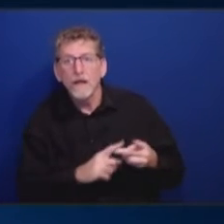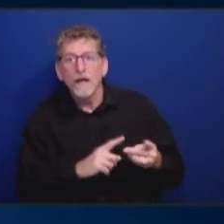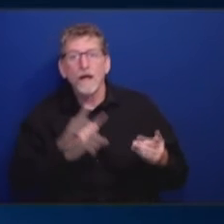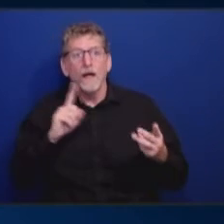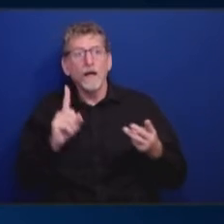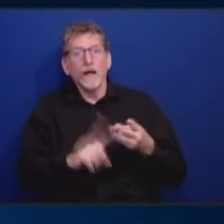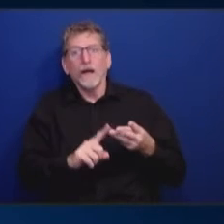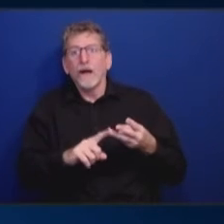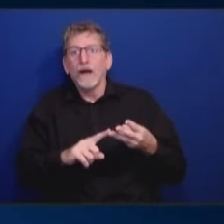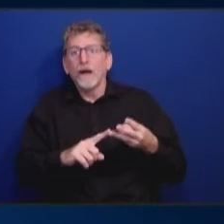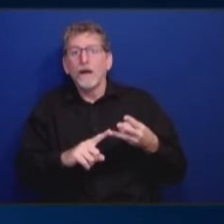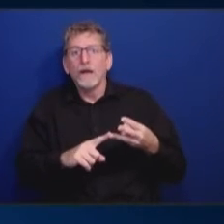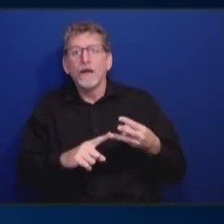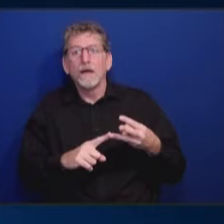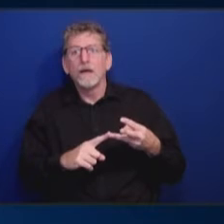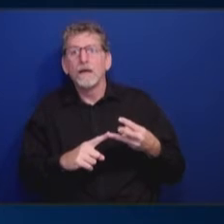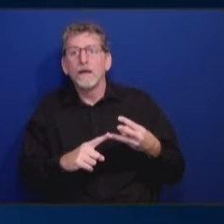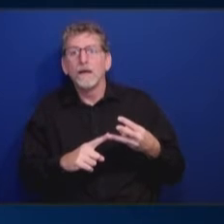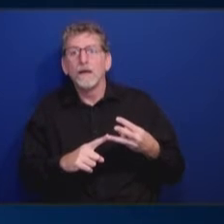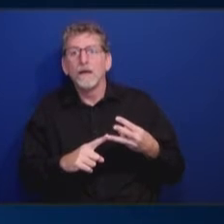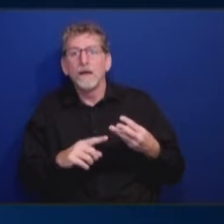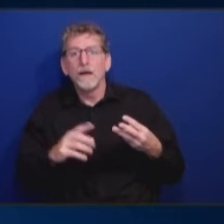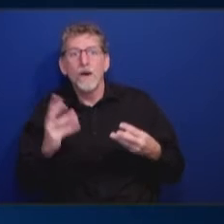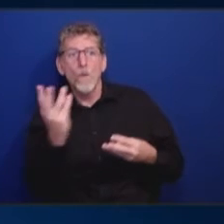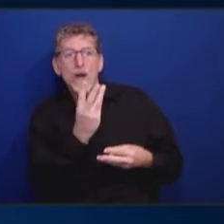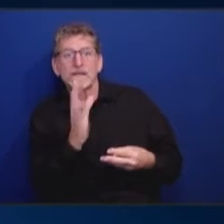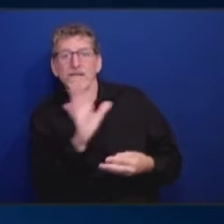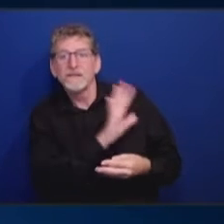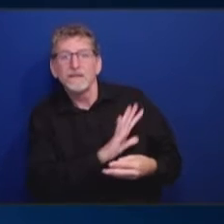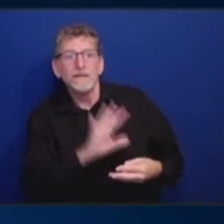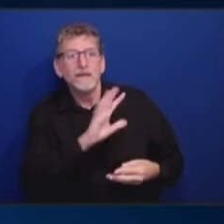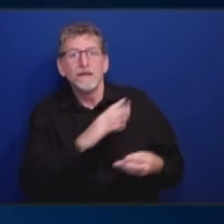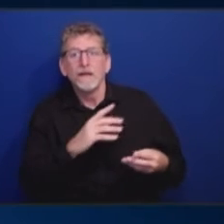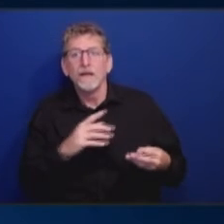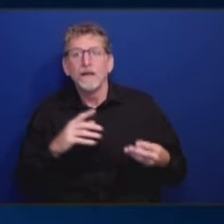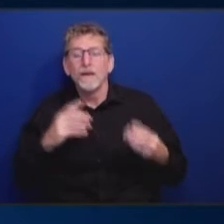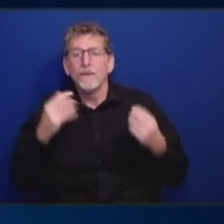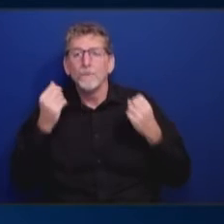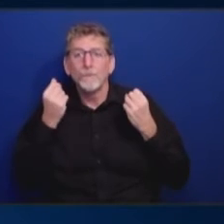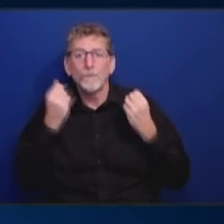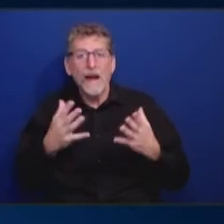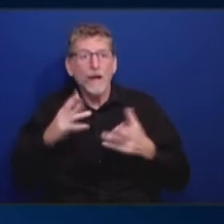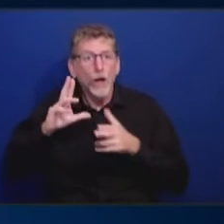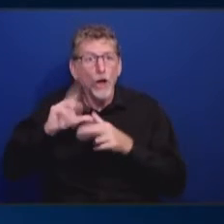the west -- the multiple hurricanes striking nearly the same place on the coast and the